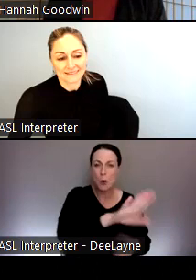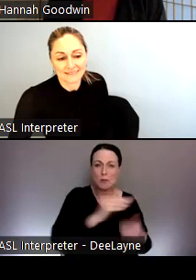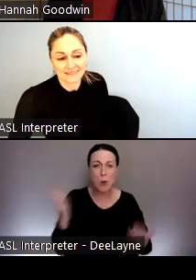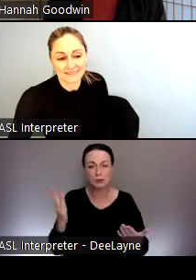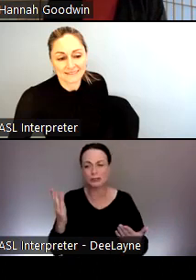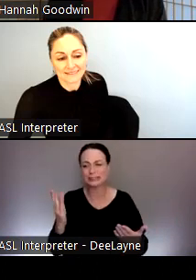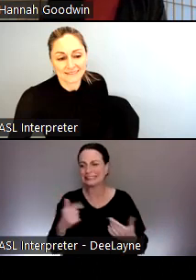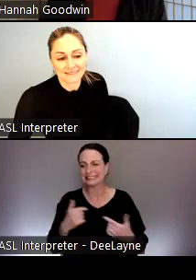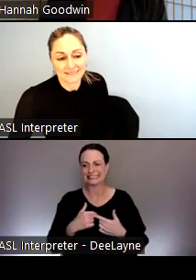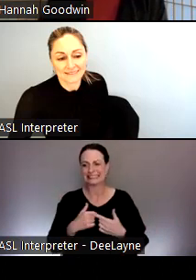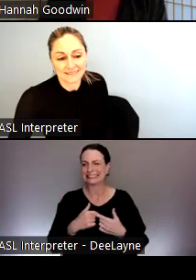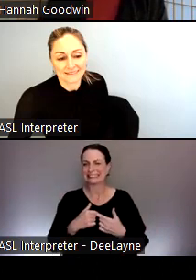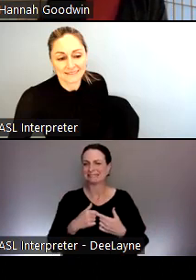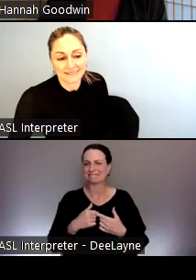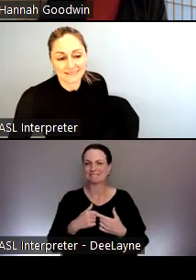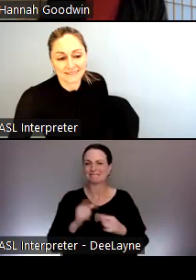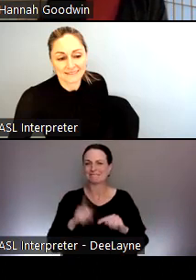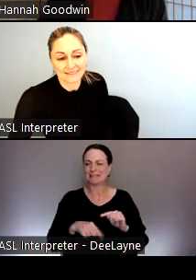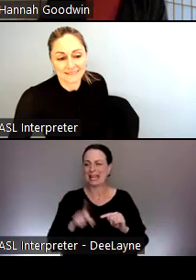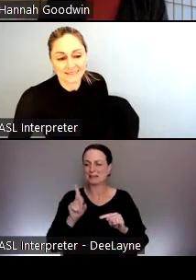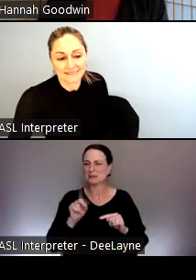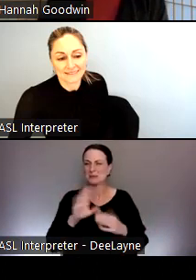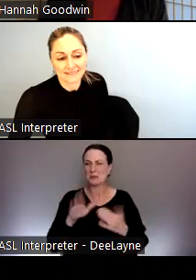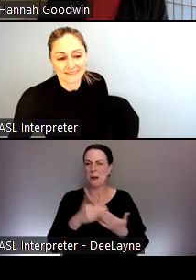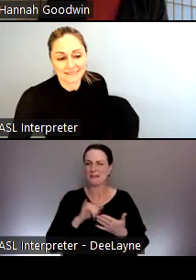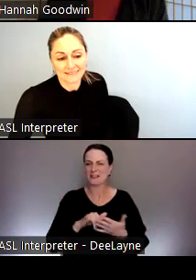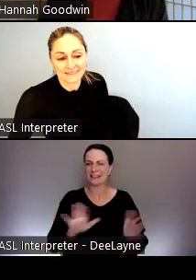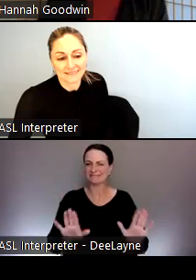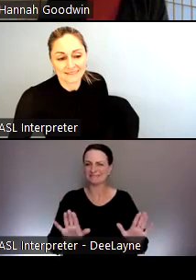I don't think we're able to do that. Although I know last year,